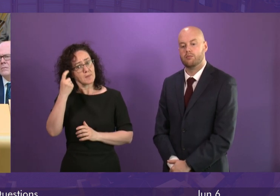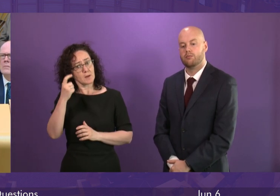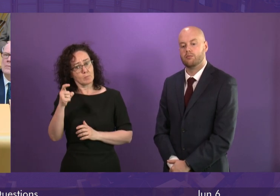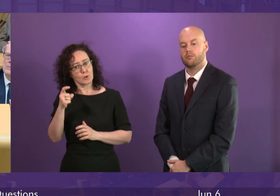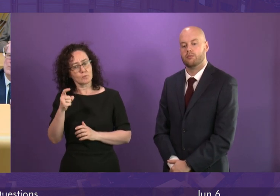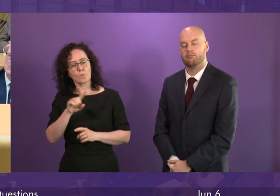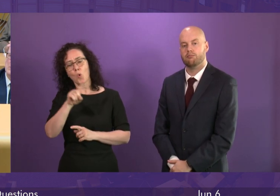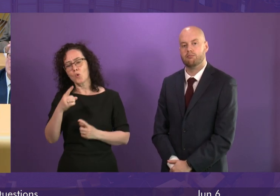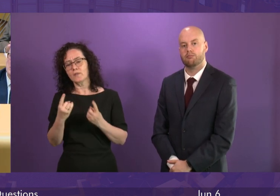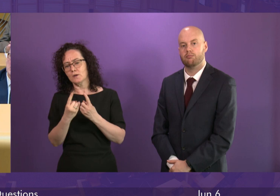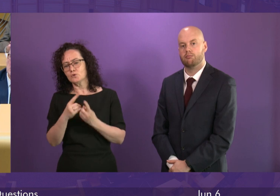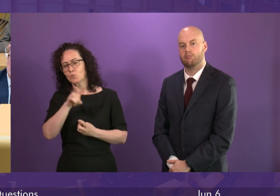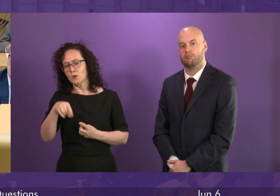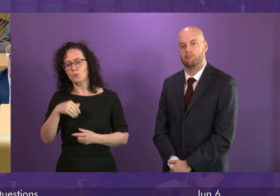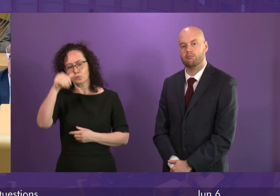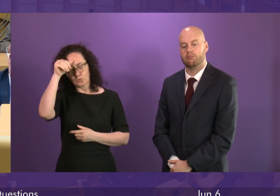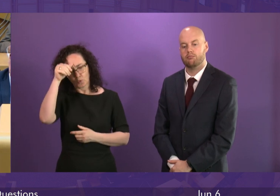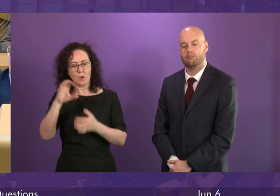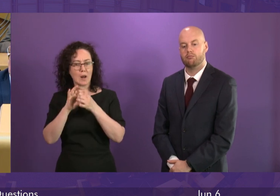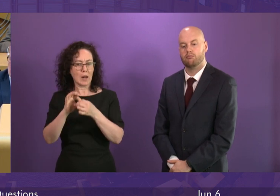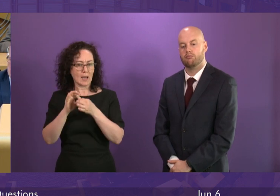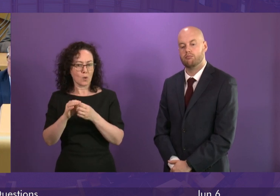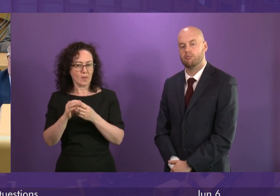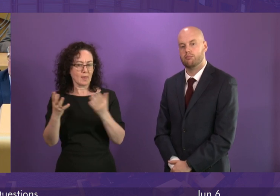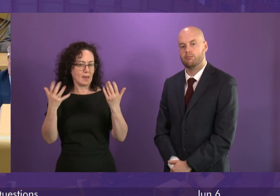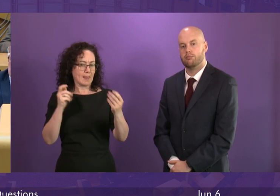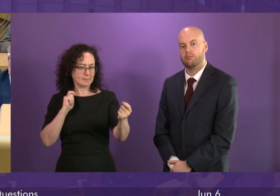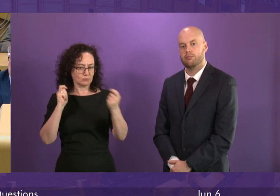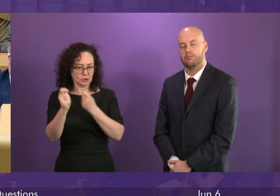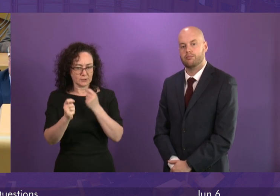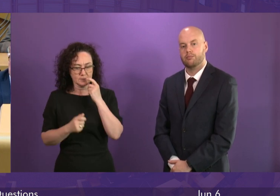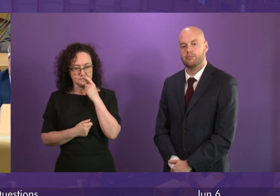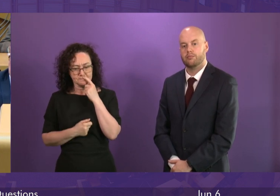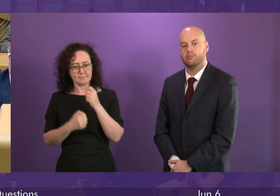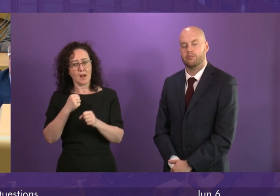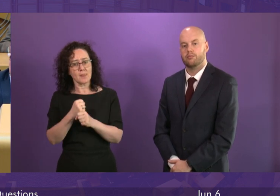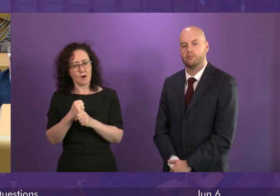change, but the Government must take forward its agenda in a sustainable way. We have already